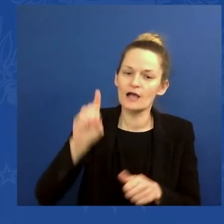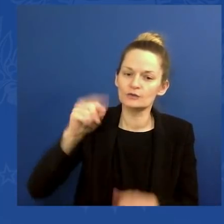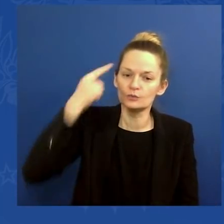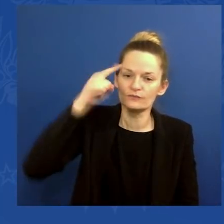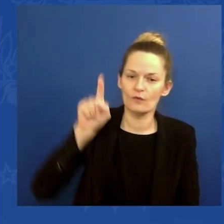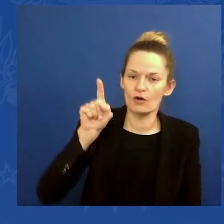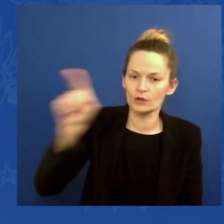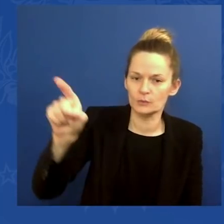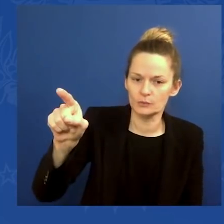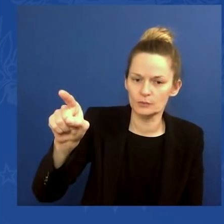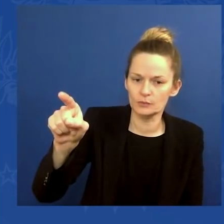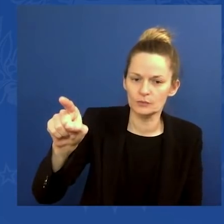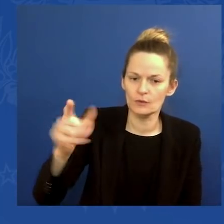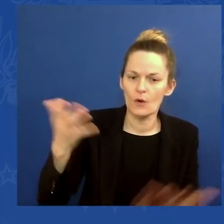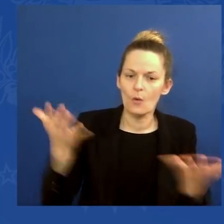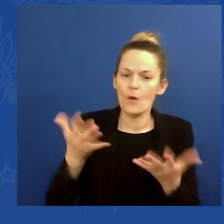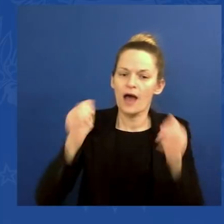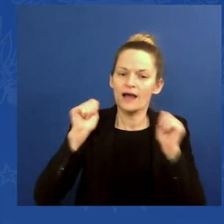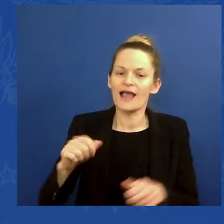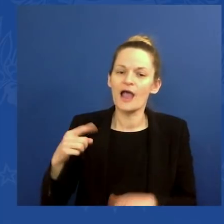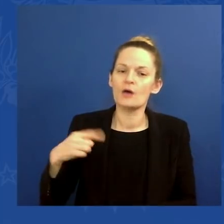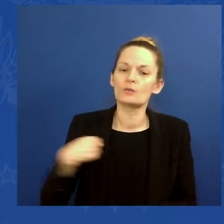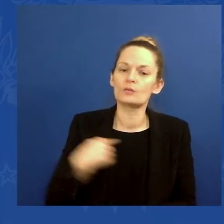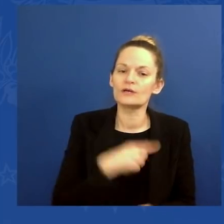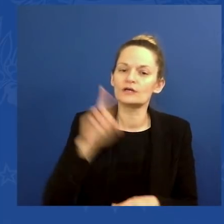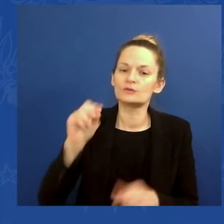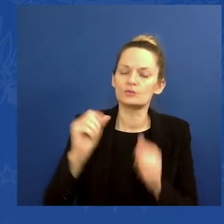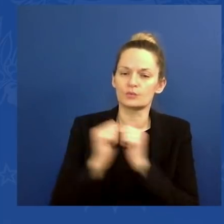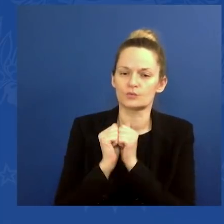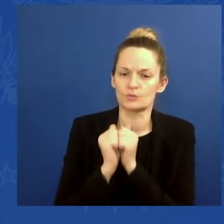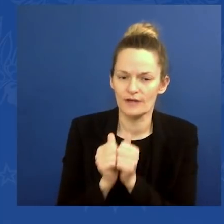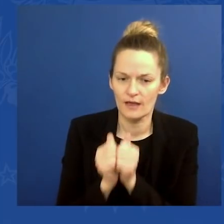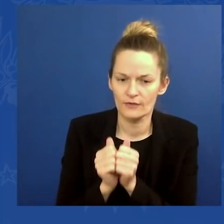but what we can do working together for the freedom of mankind.